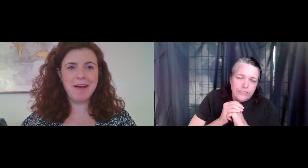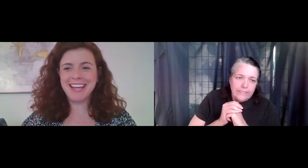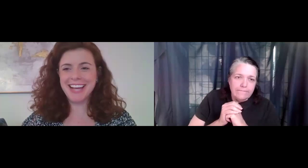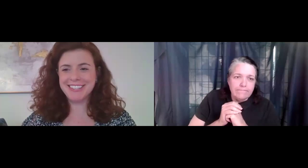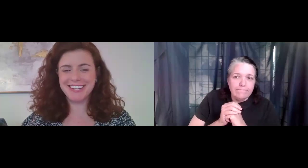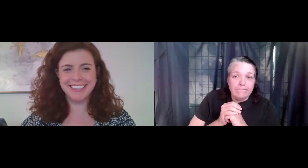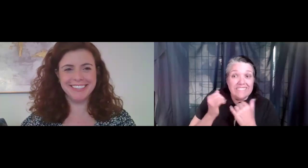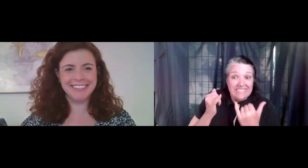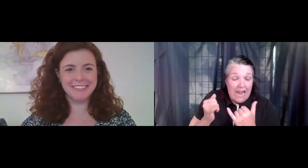And now back to Ieesha!